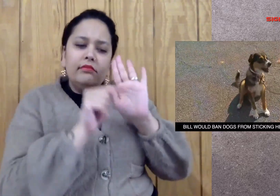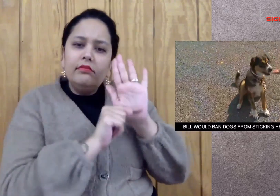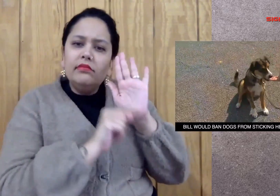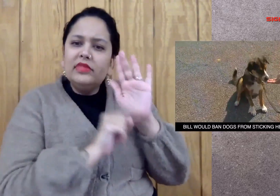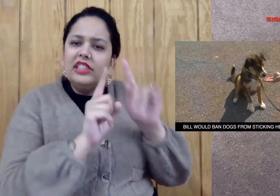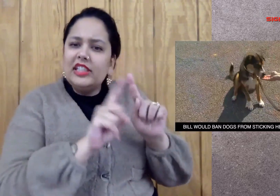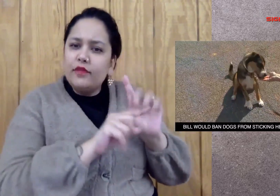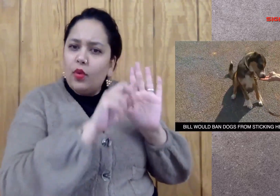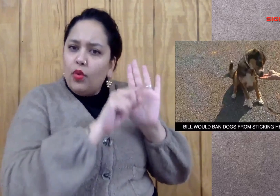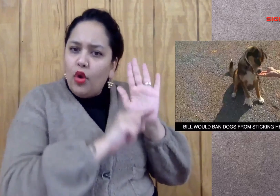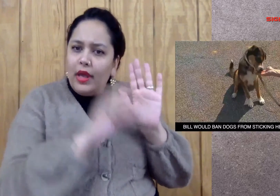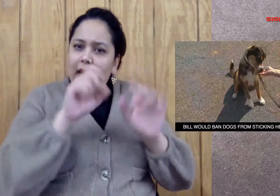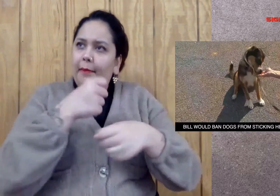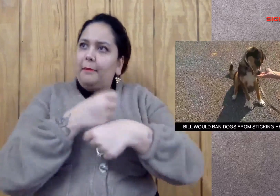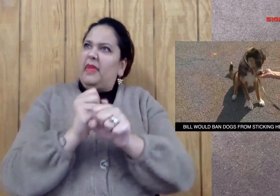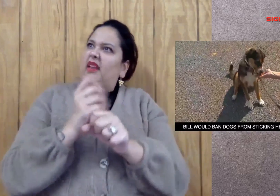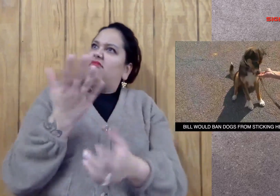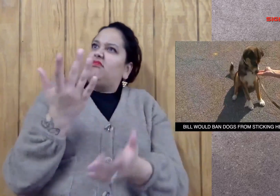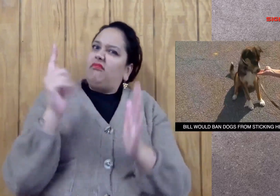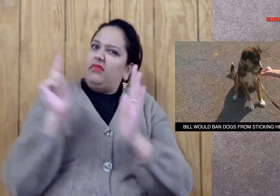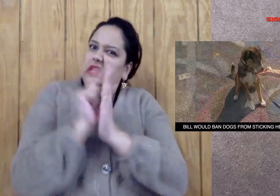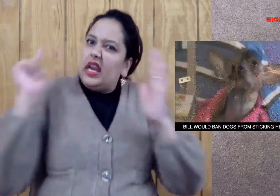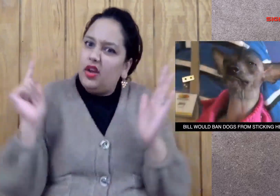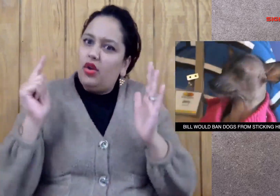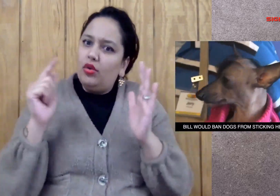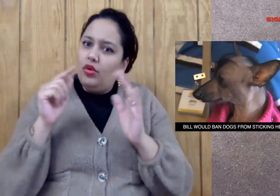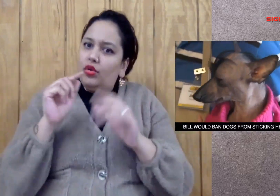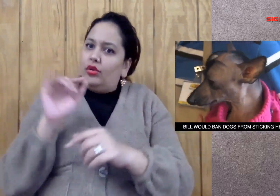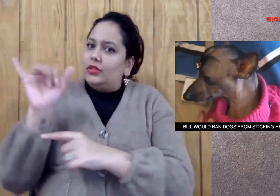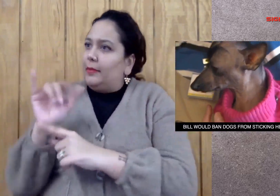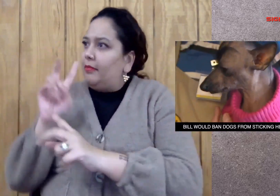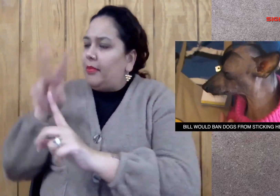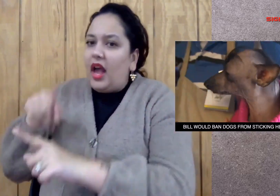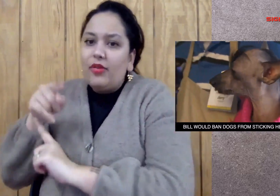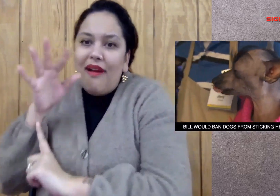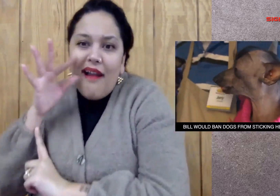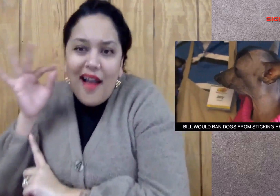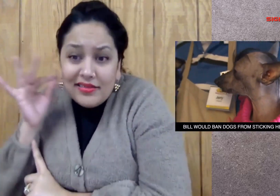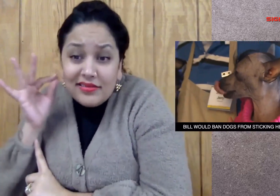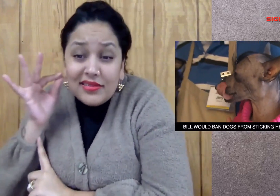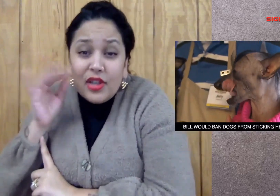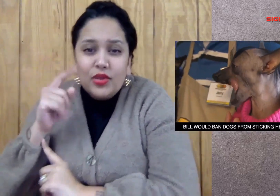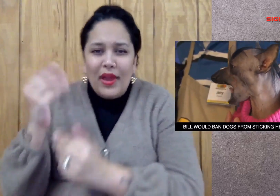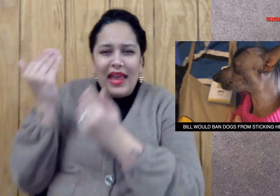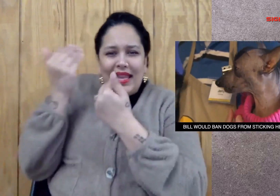dogs to get foreign objects in their eyes. Another aspect of the bill would make it illegal to